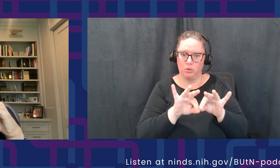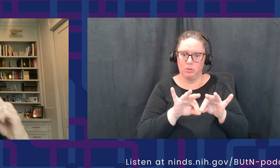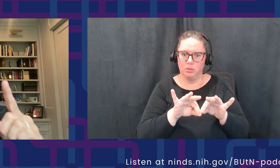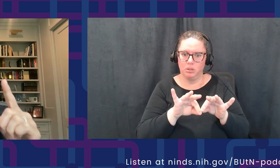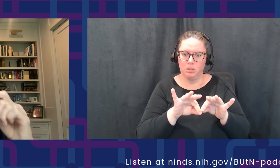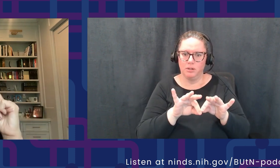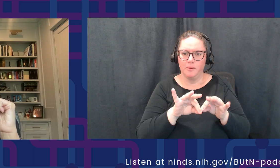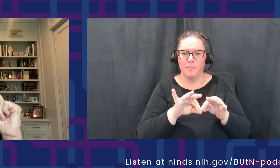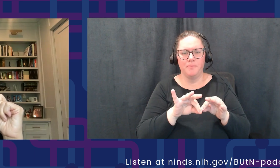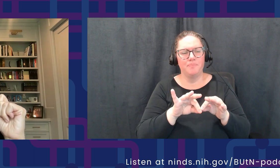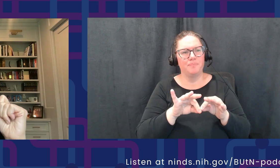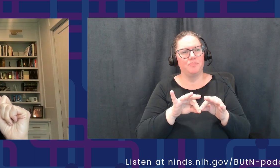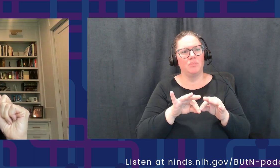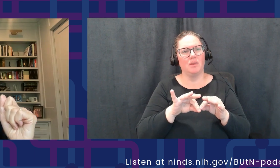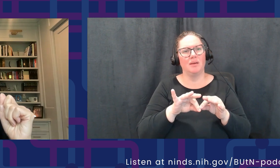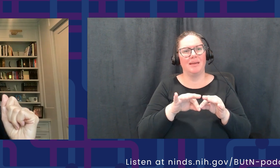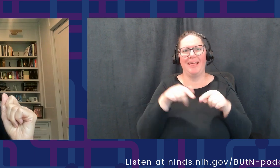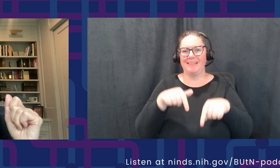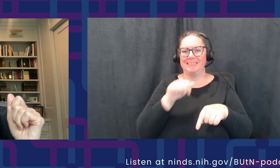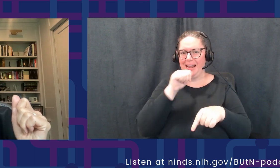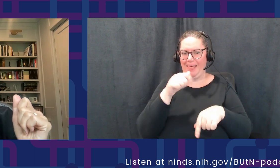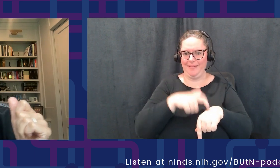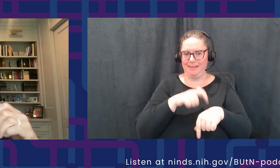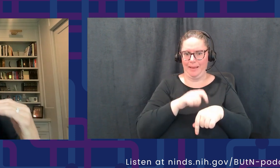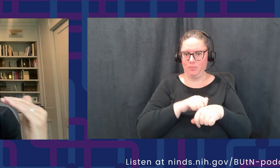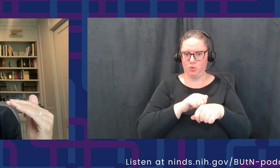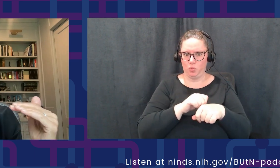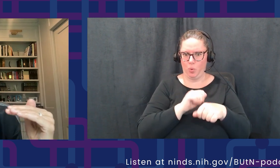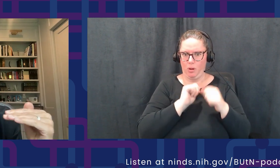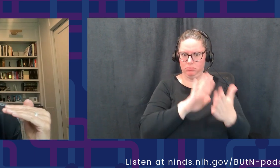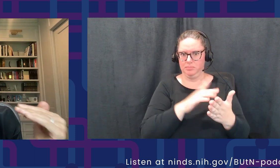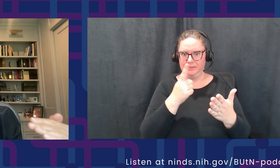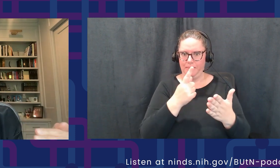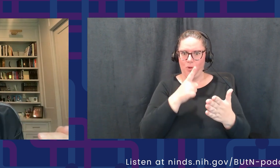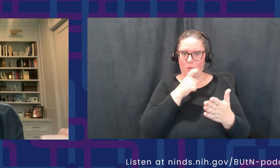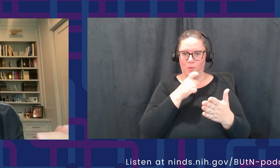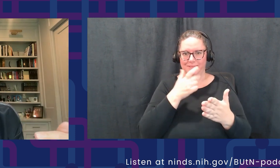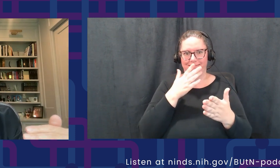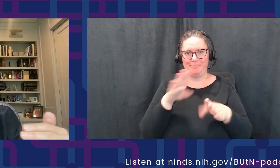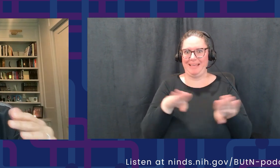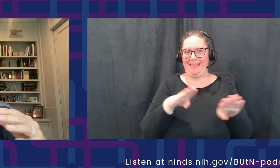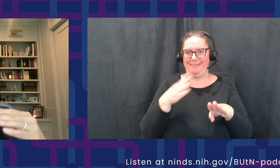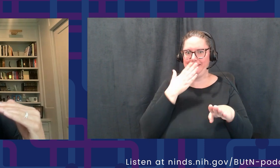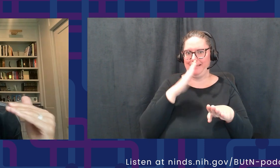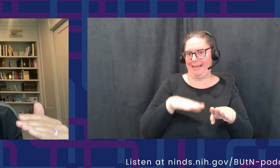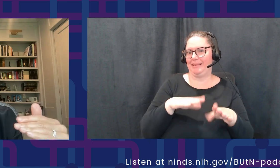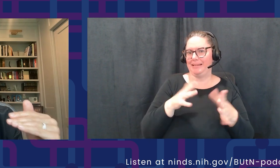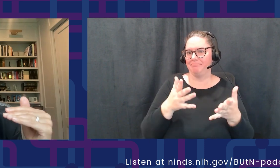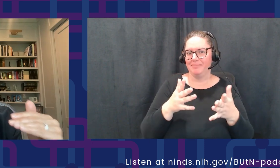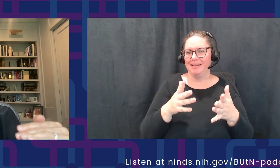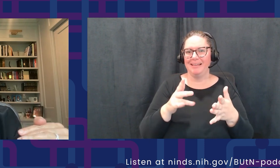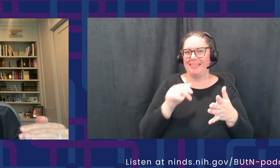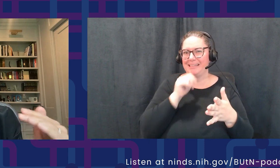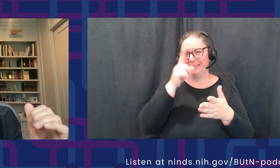Talks are not the time to confront somebody who's acting badly. That's not to do. I've seen that in meetings.